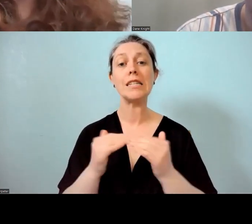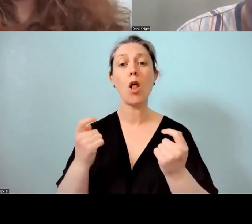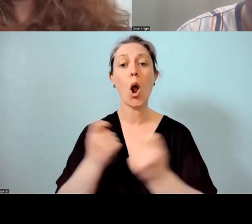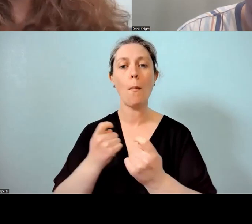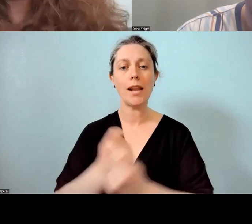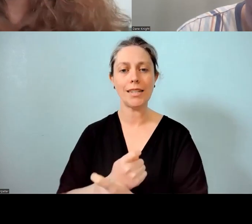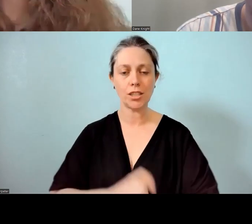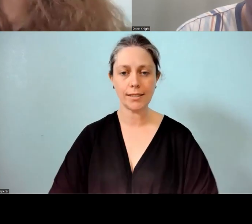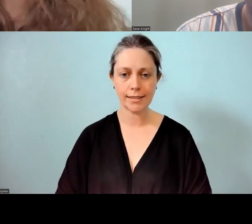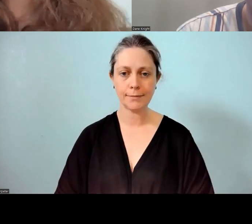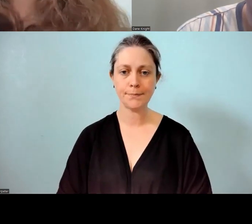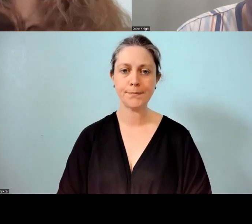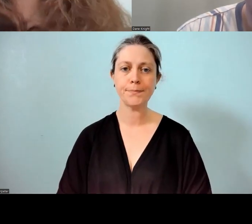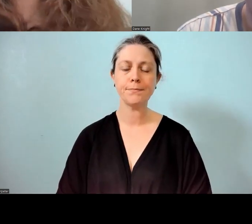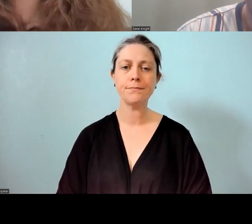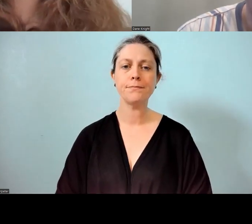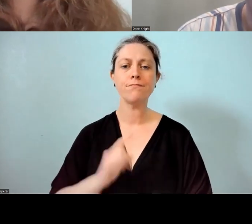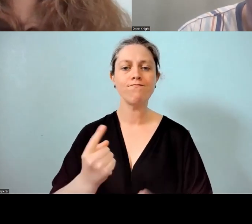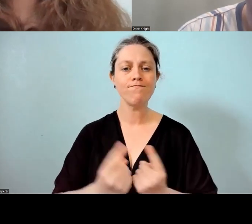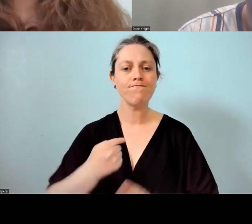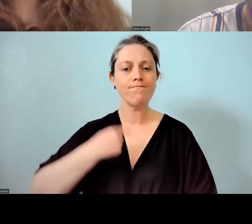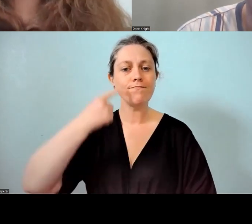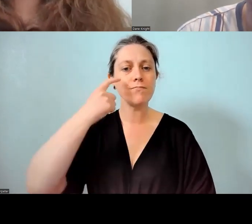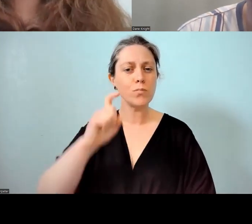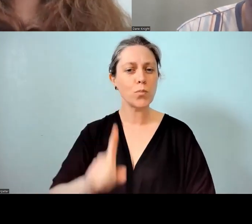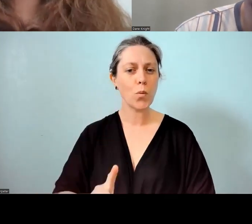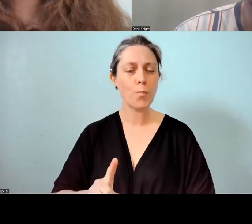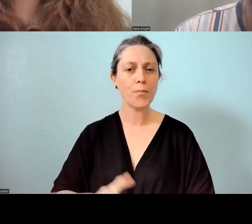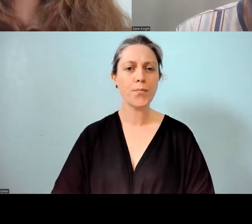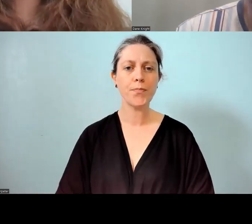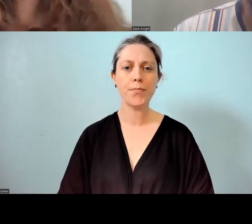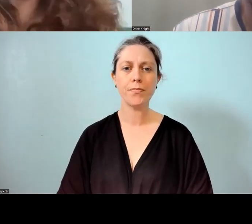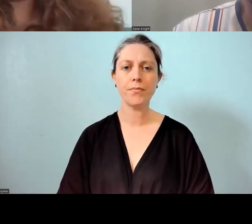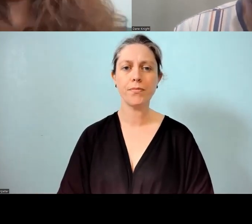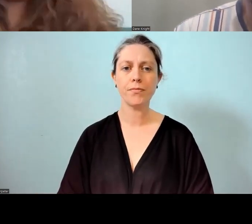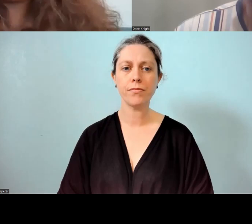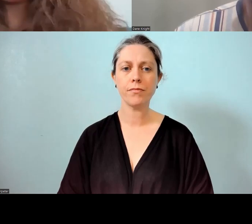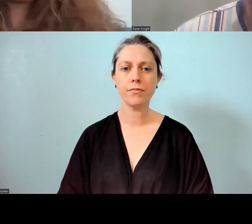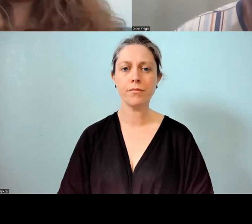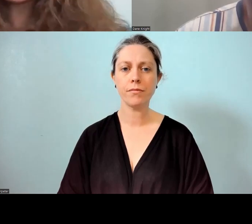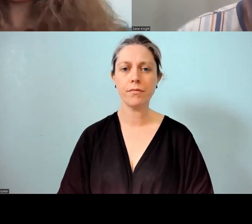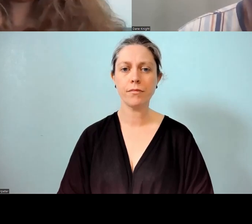One of the things I'm finding is, you know, there seems to be no understanding